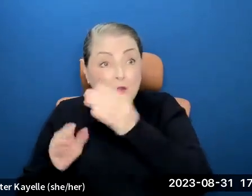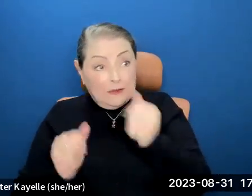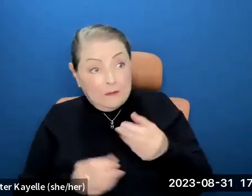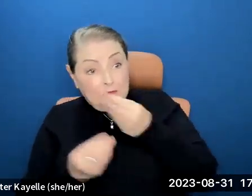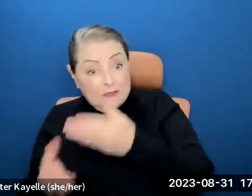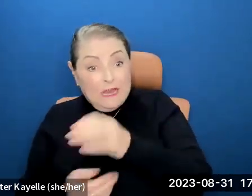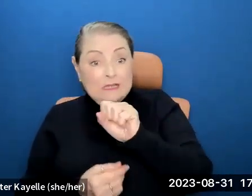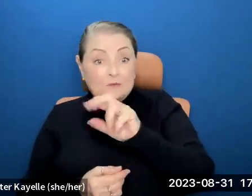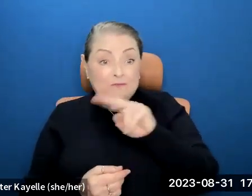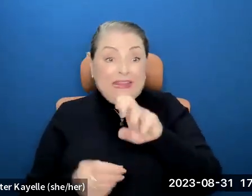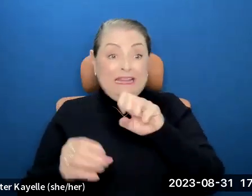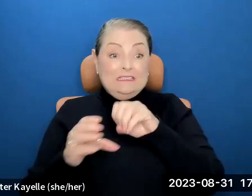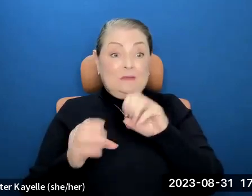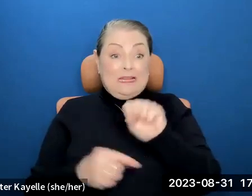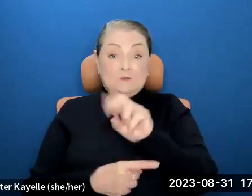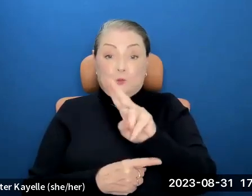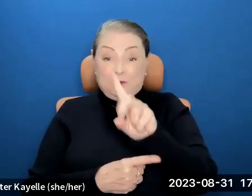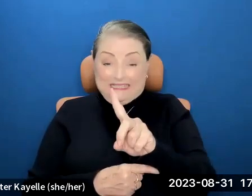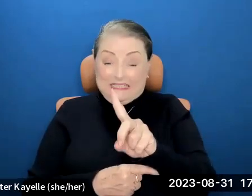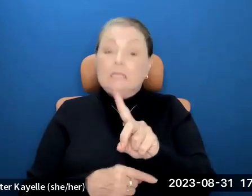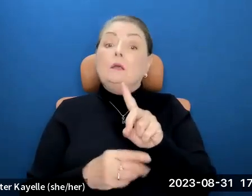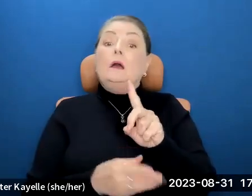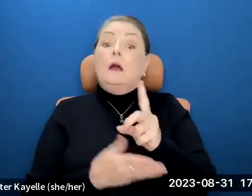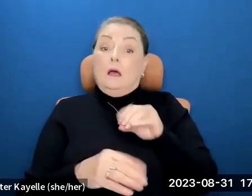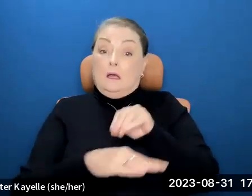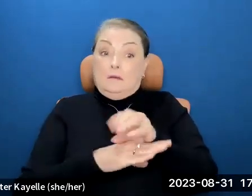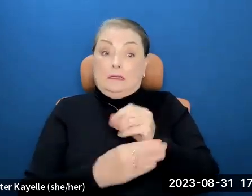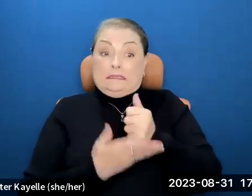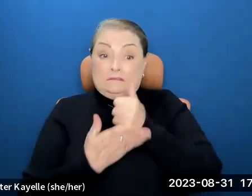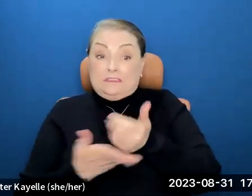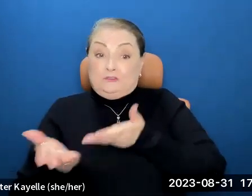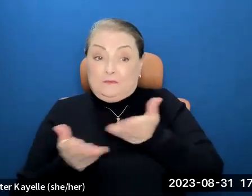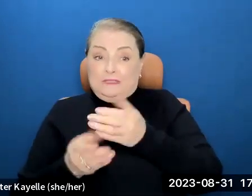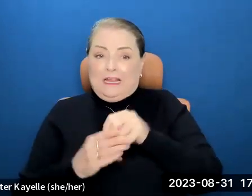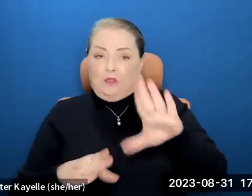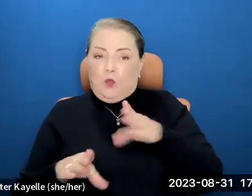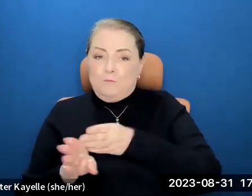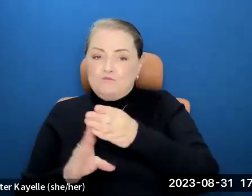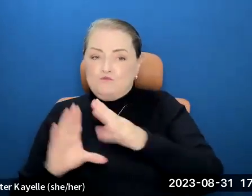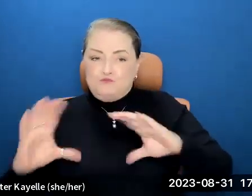services in their current scope of practice and finally for substance use disorder professional